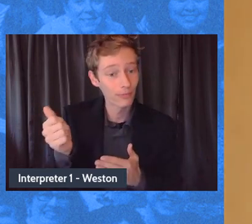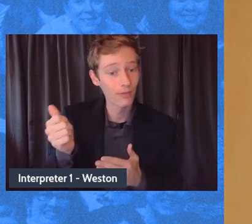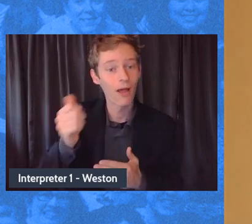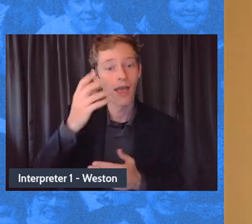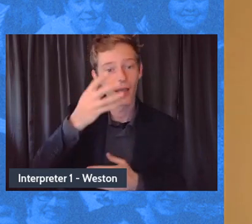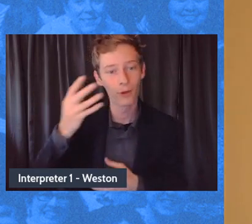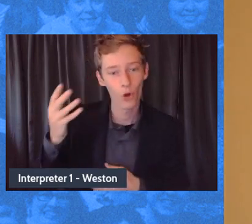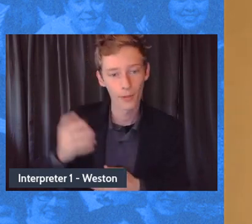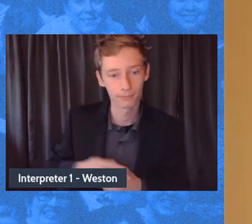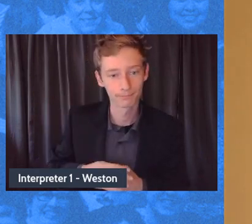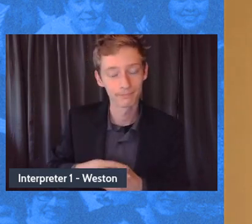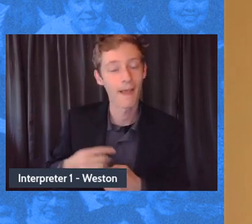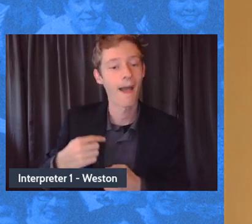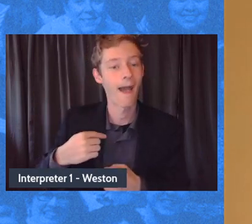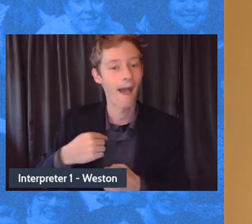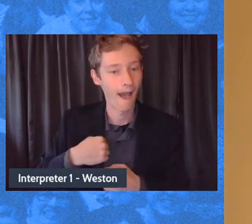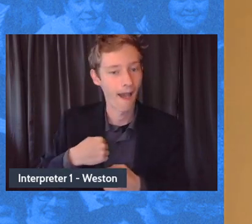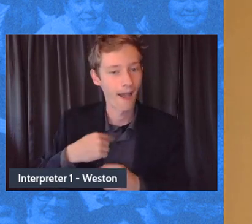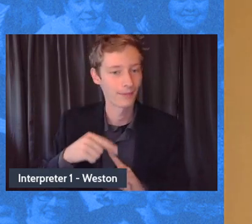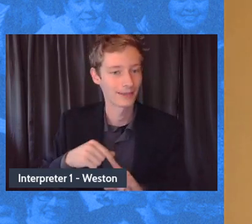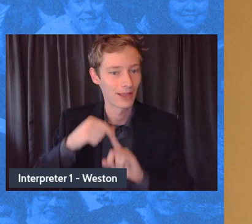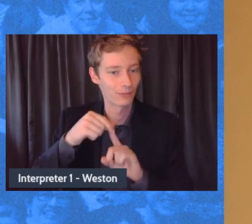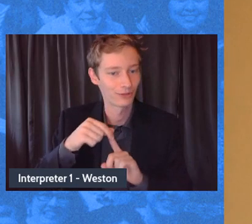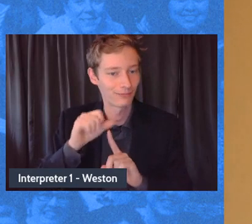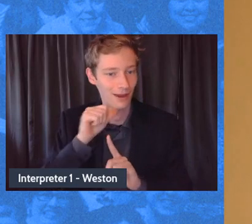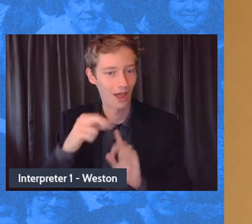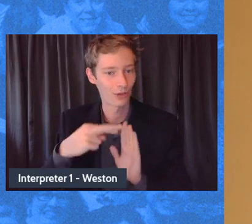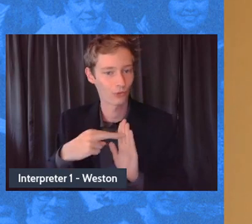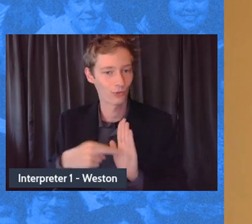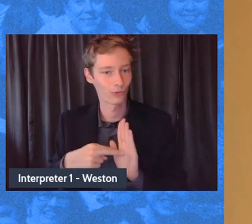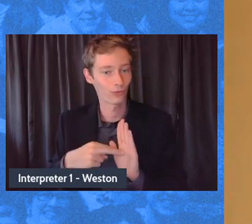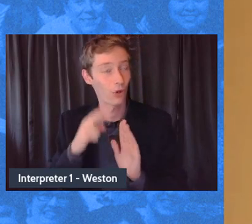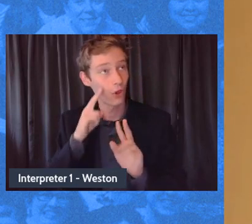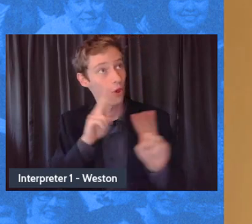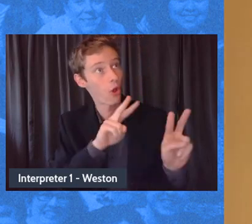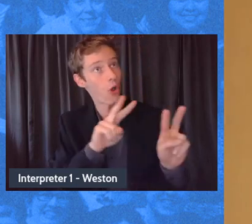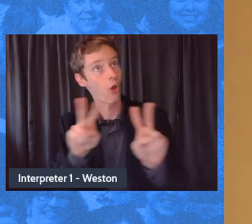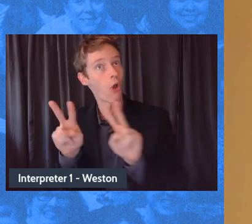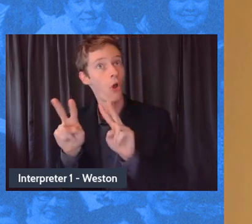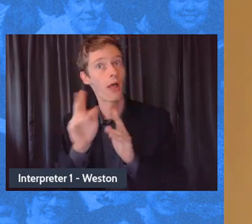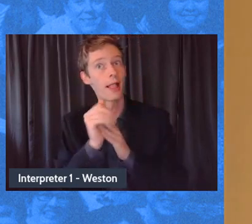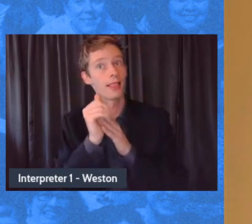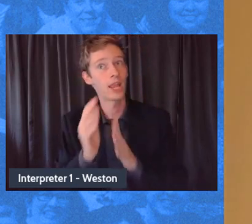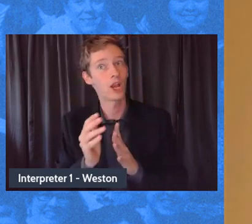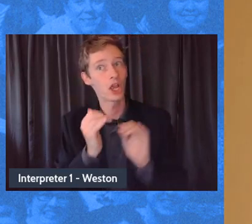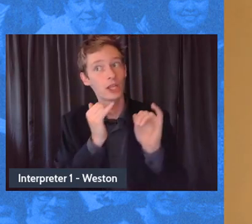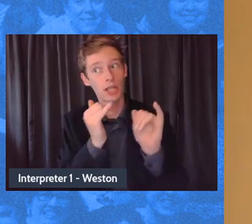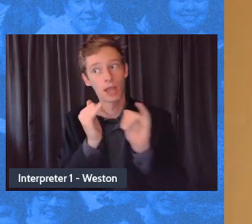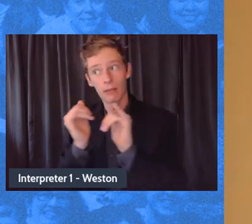There were very few leaders who look like me or have my lived experiences and that has to change.